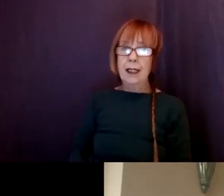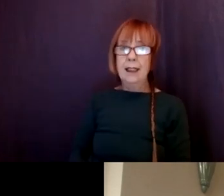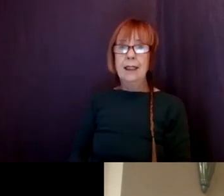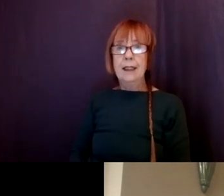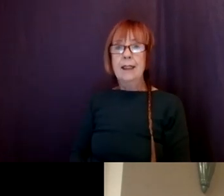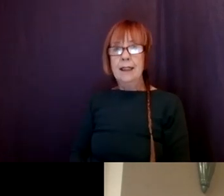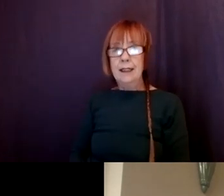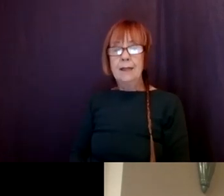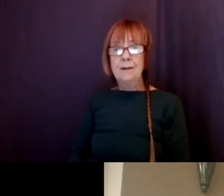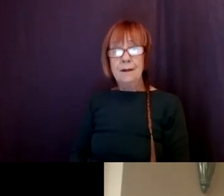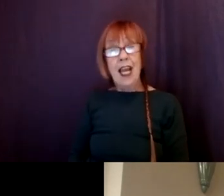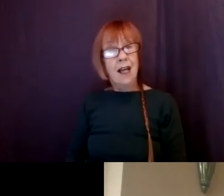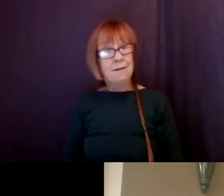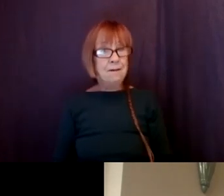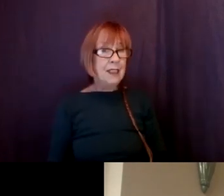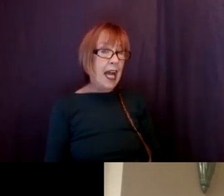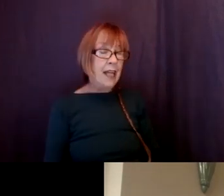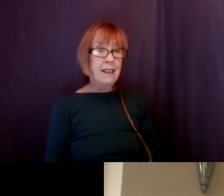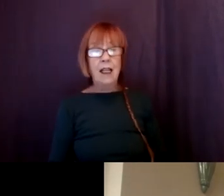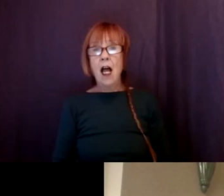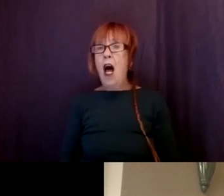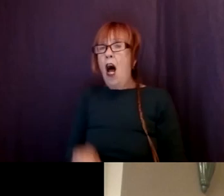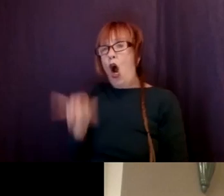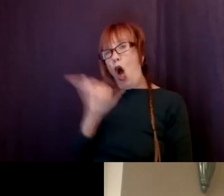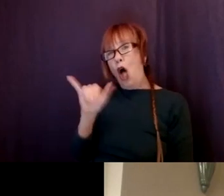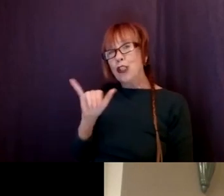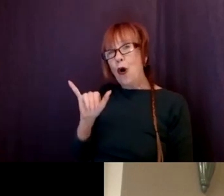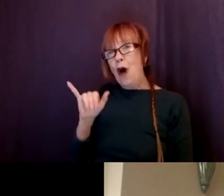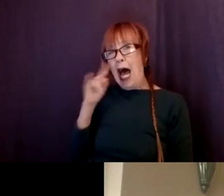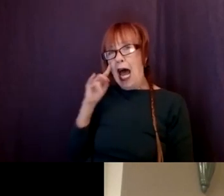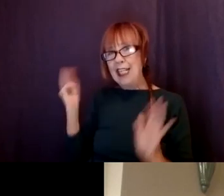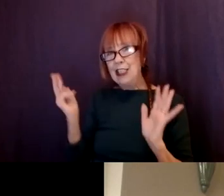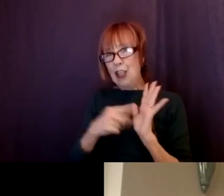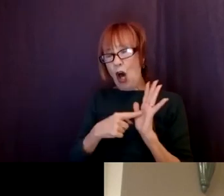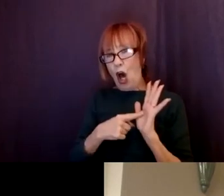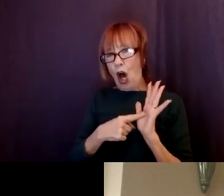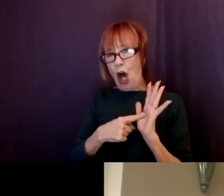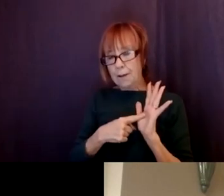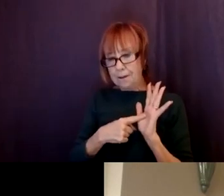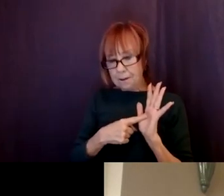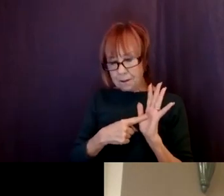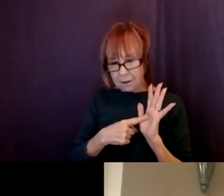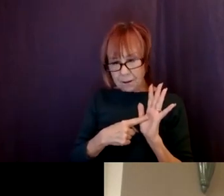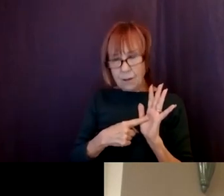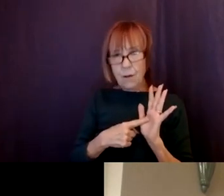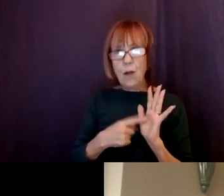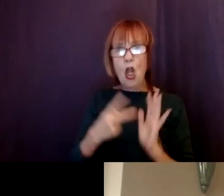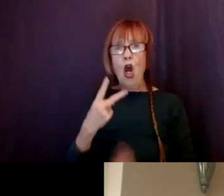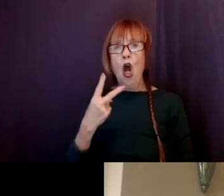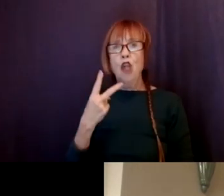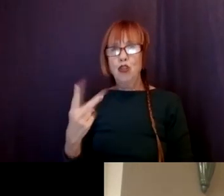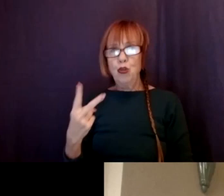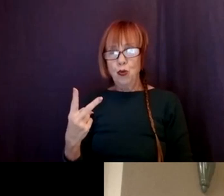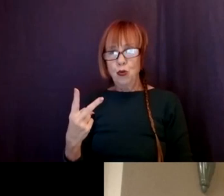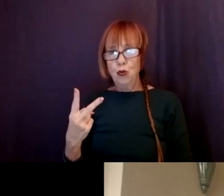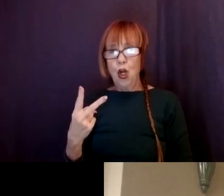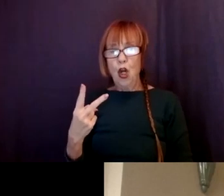Also, I saw, and I'm relating in that two of your grandmothers were Holocaust survivors,